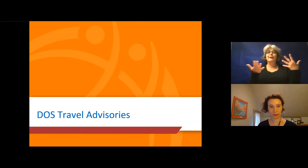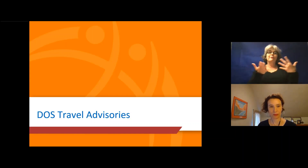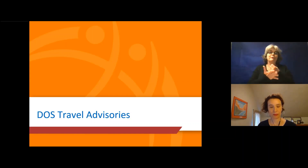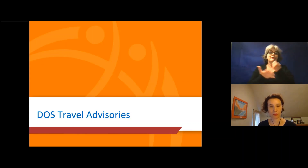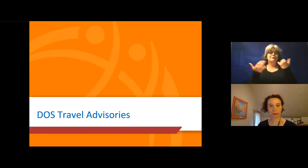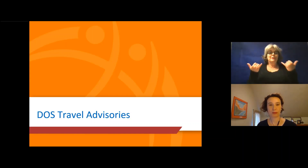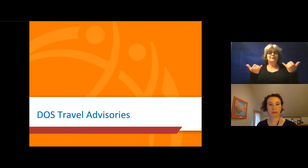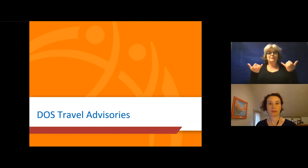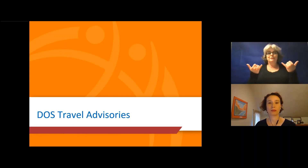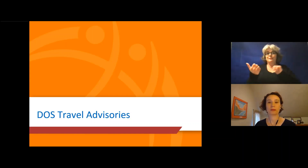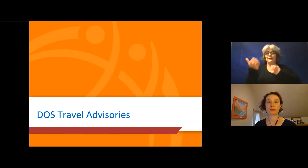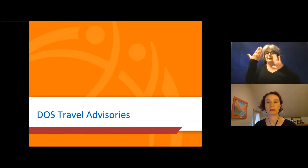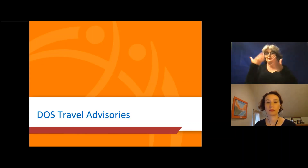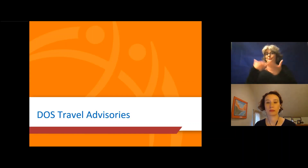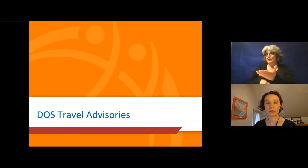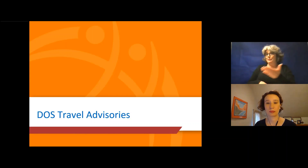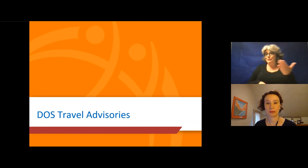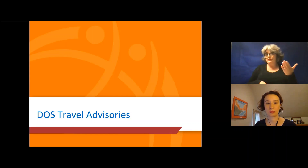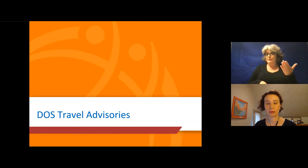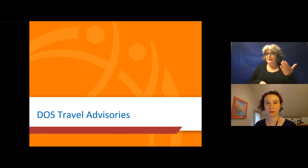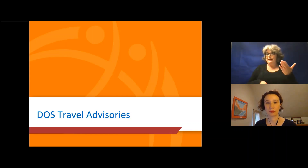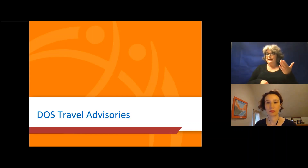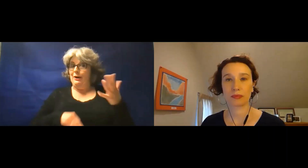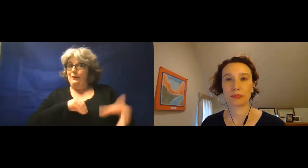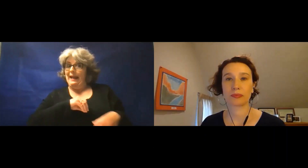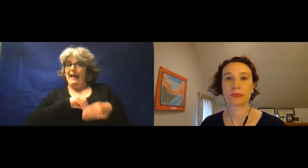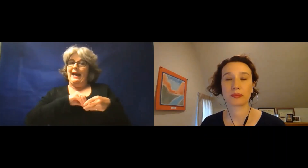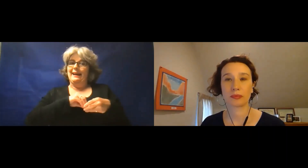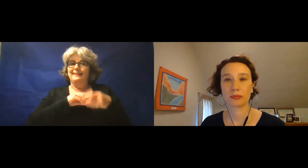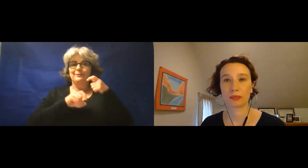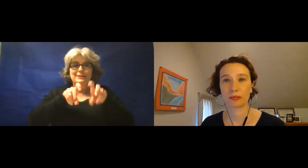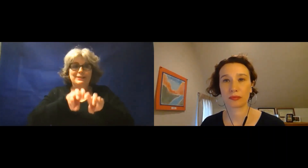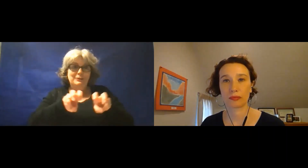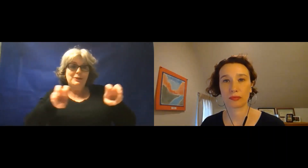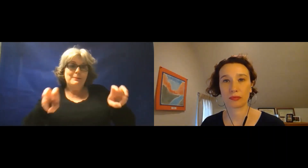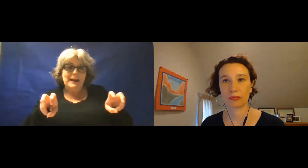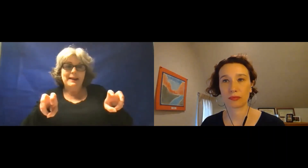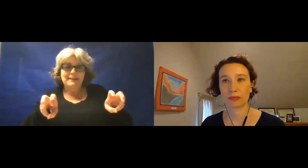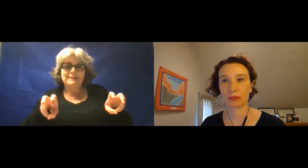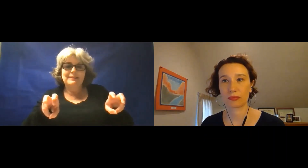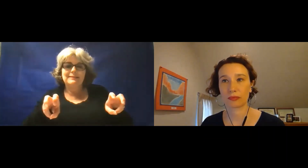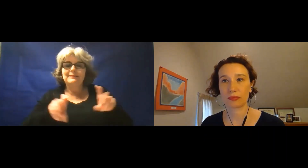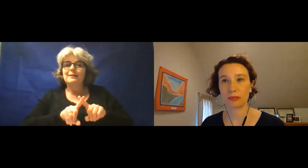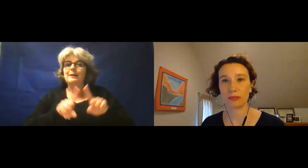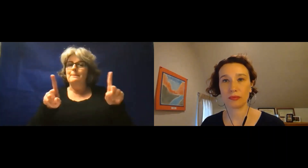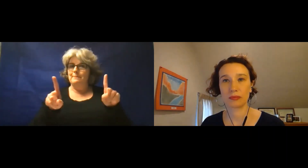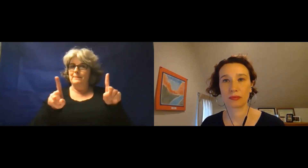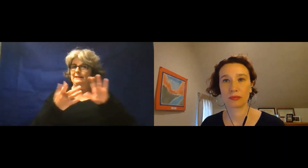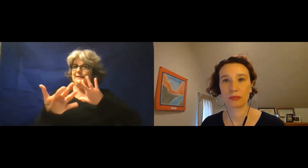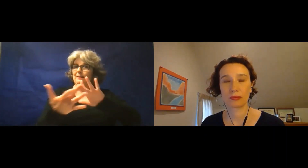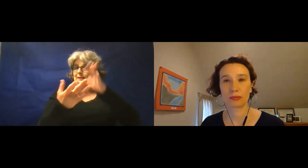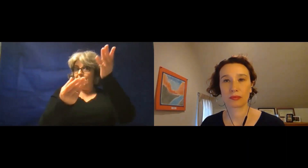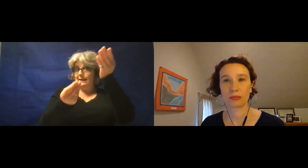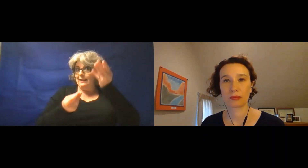address you we're a little bit of a late add to the panel but our contact information is with your